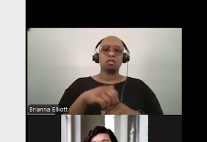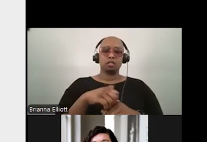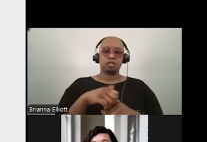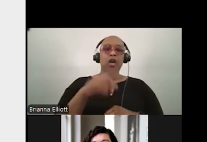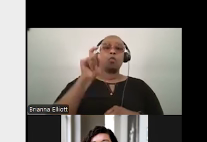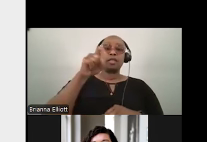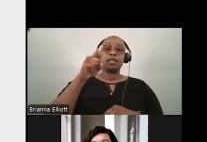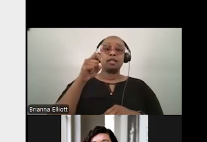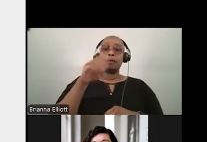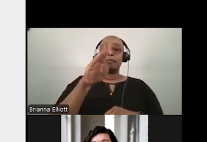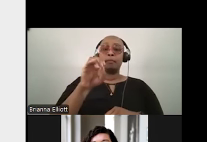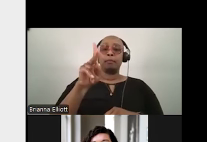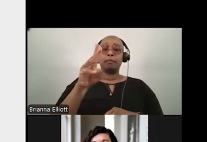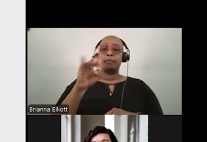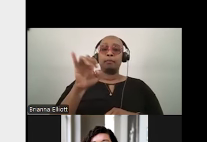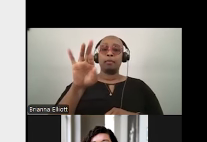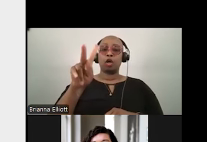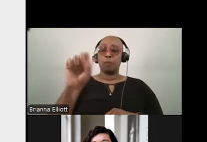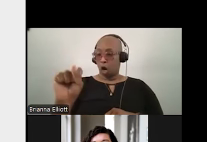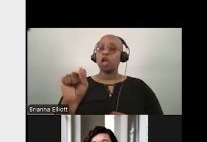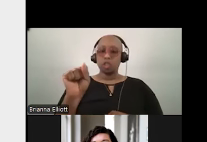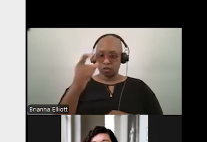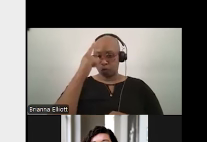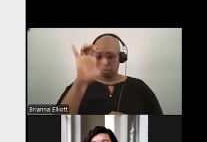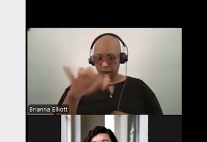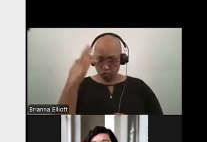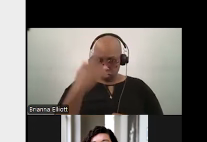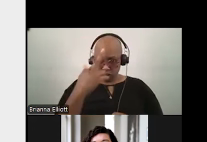labels that define the structure. So that's like the heading, the paragraph, the list,